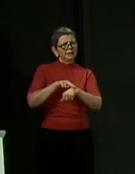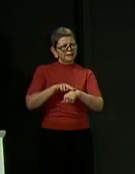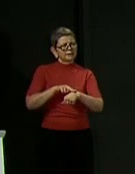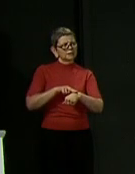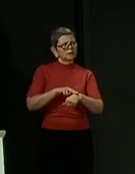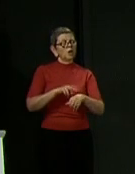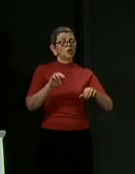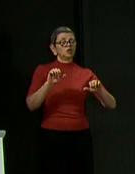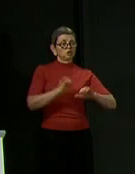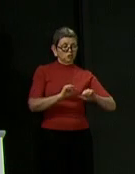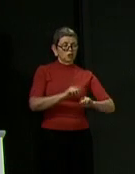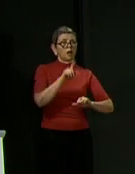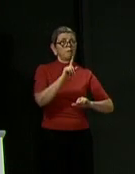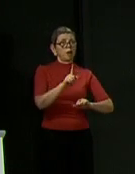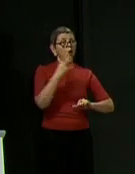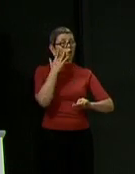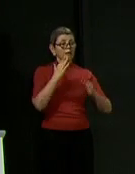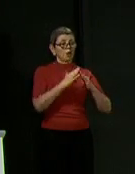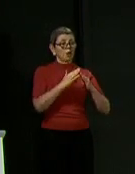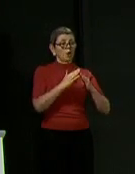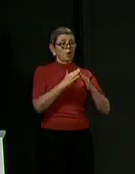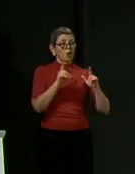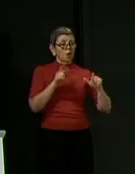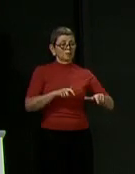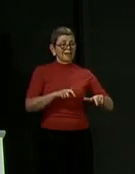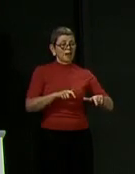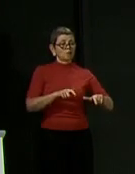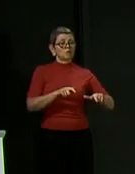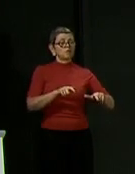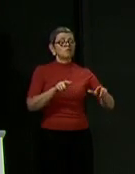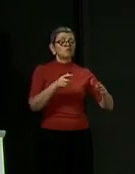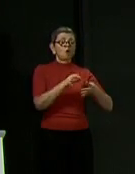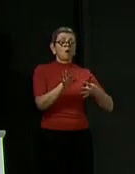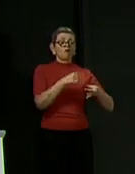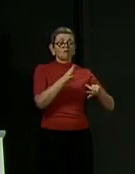to the point when the lockdown starts to be eased, do you worry that the job of policing